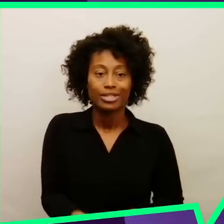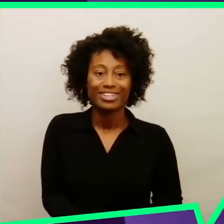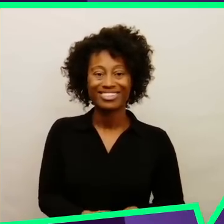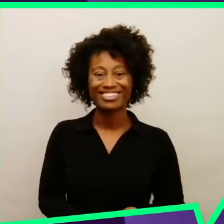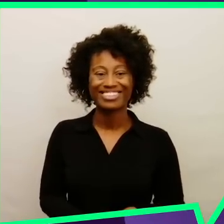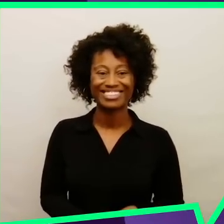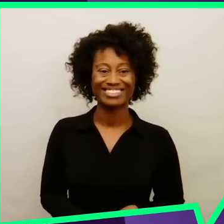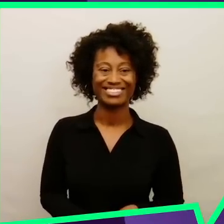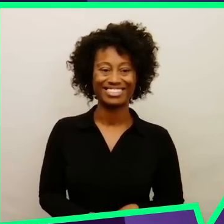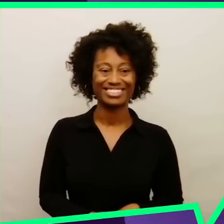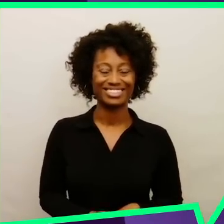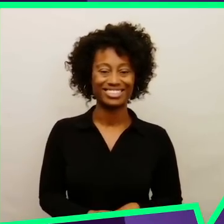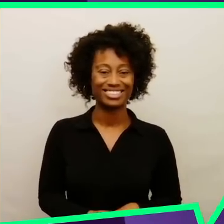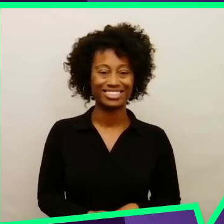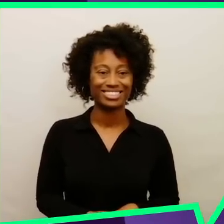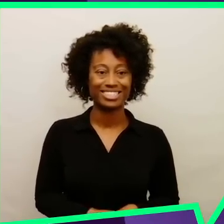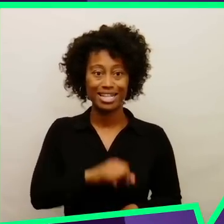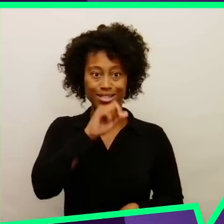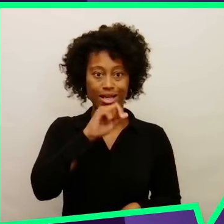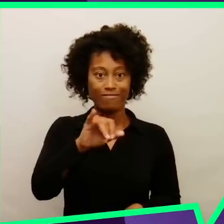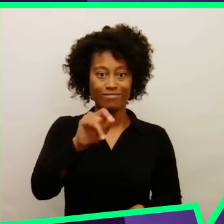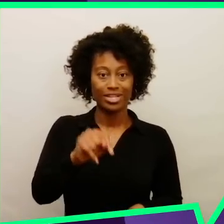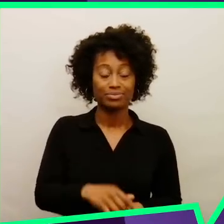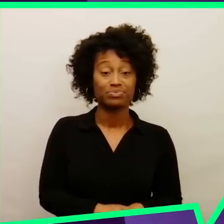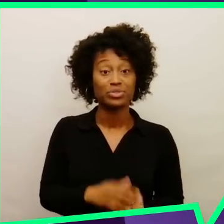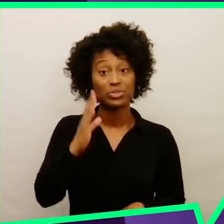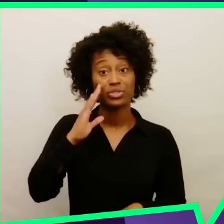Who do we have here? I love it.